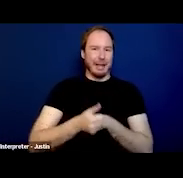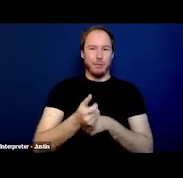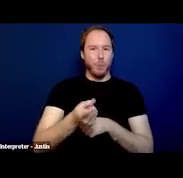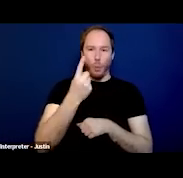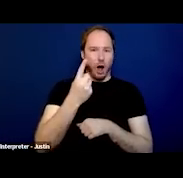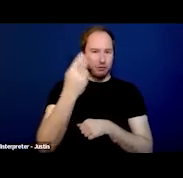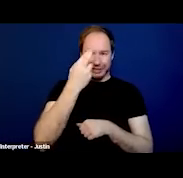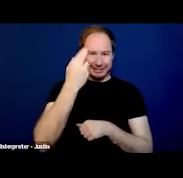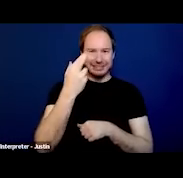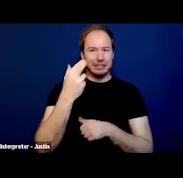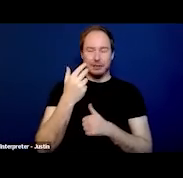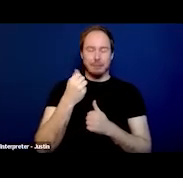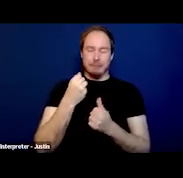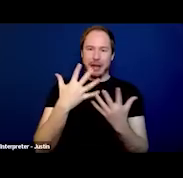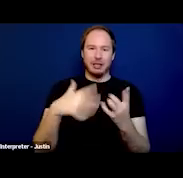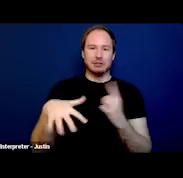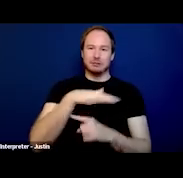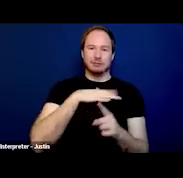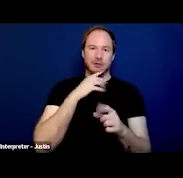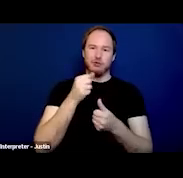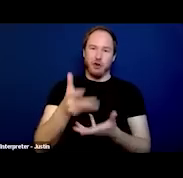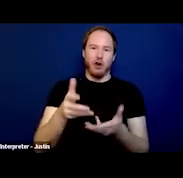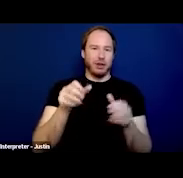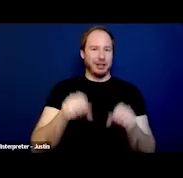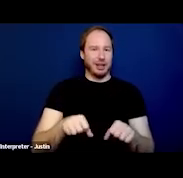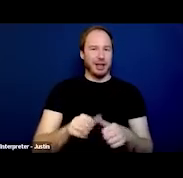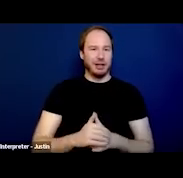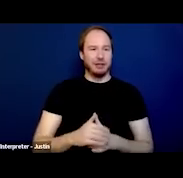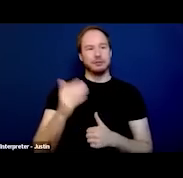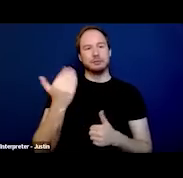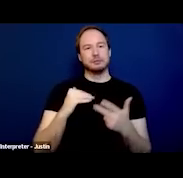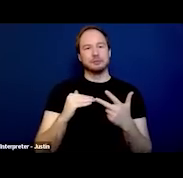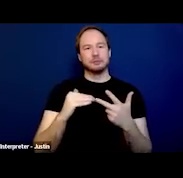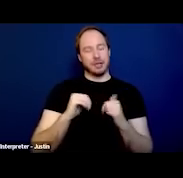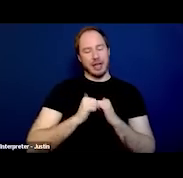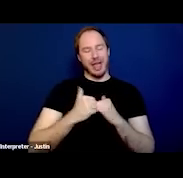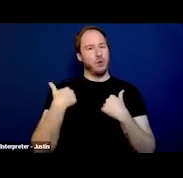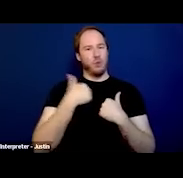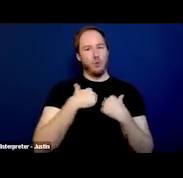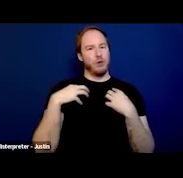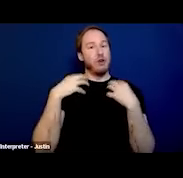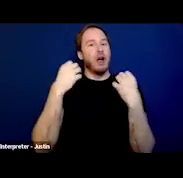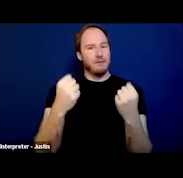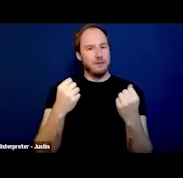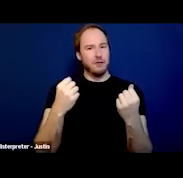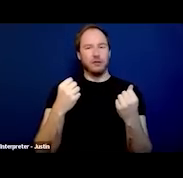if they are experiencing these difficulties in life. And then recovery. So recovery has many meanings for us,